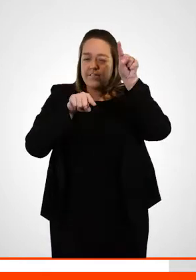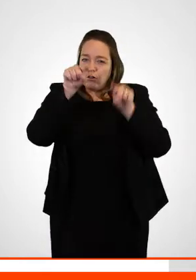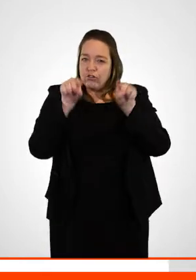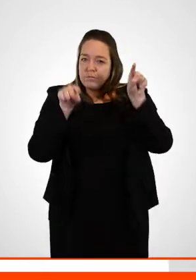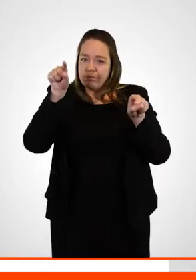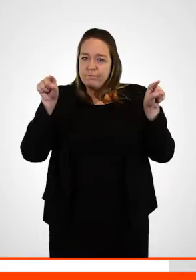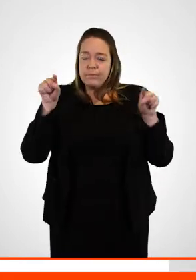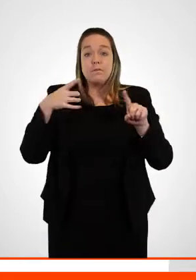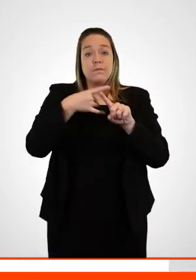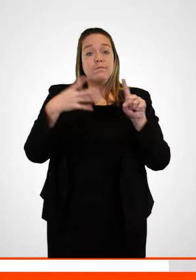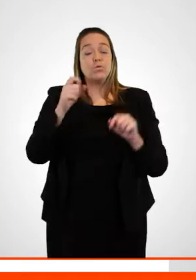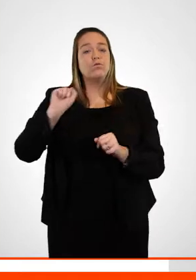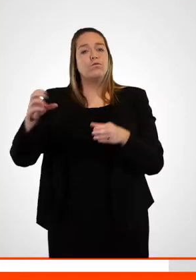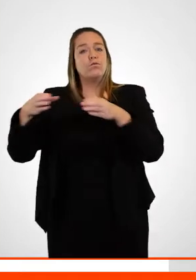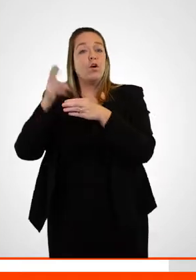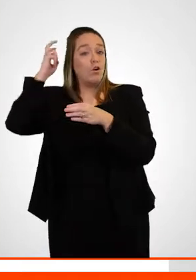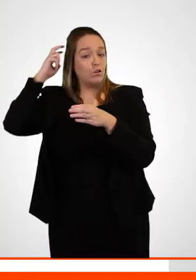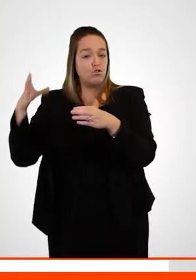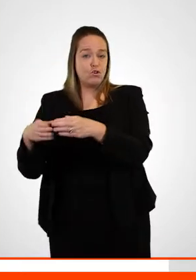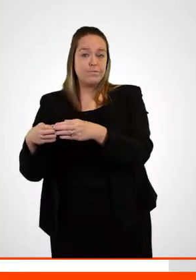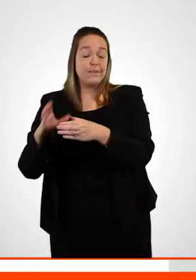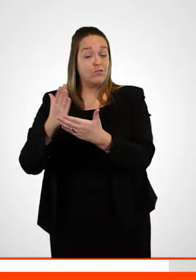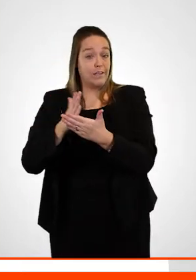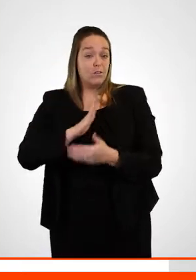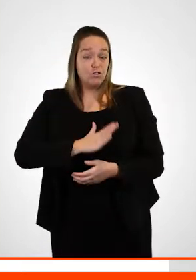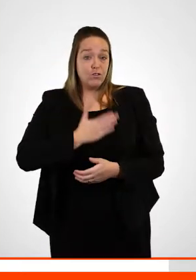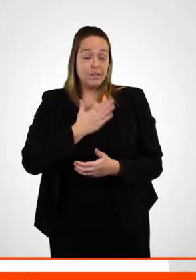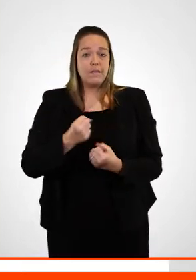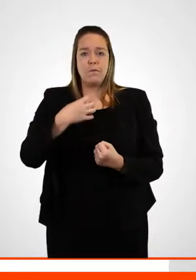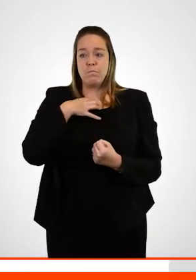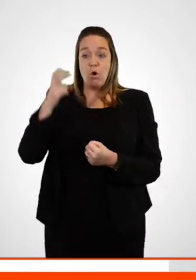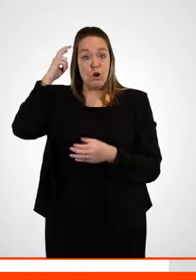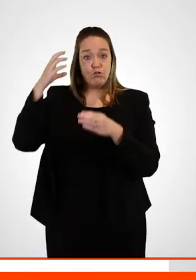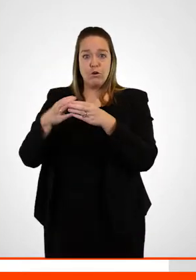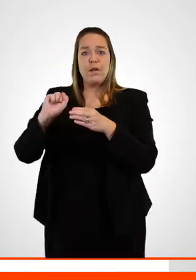particularly in the children with cochlear implants, interestingly enough. We saw much more variability.